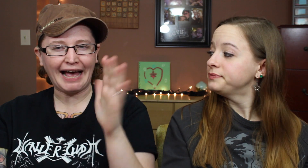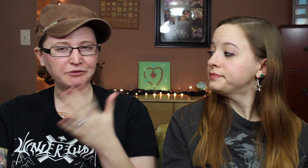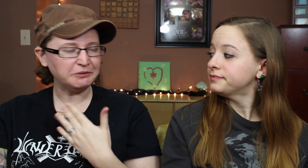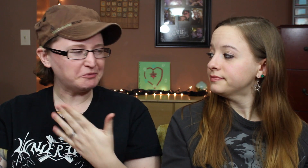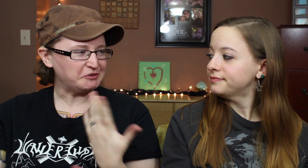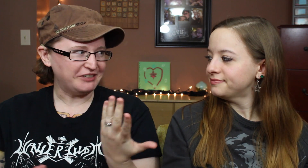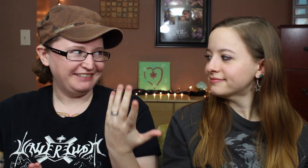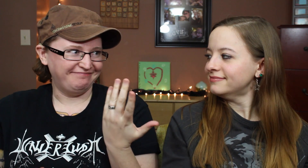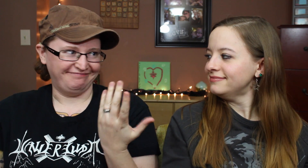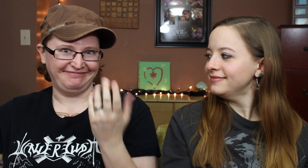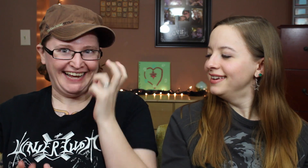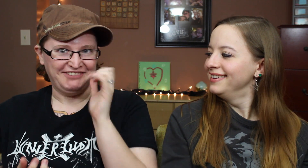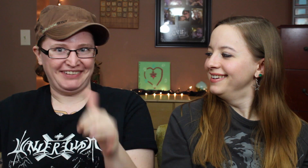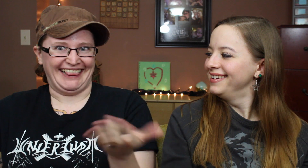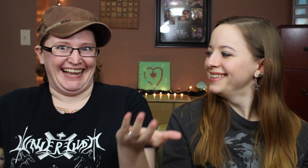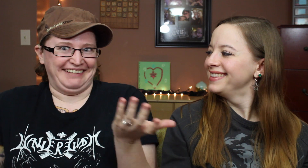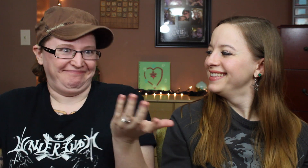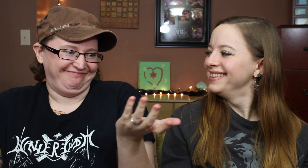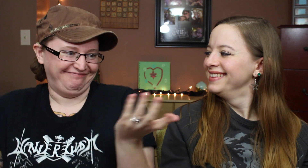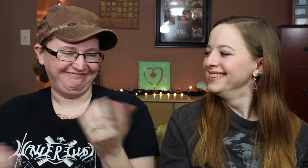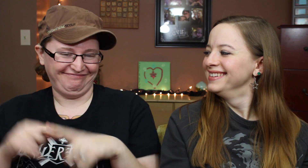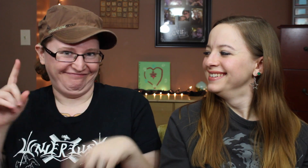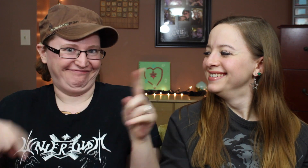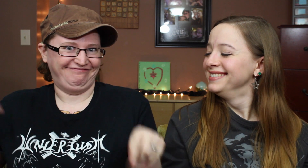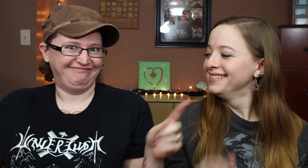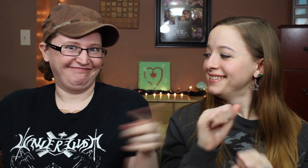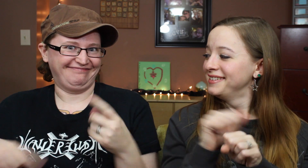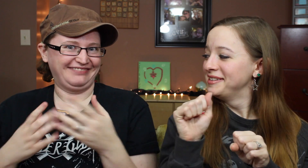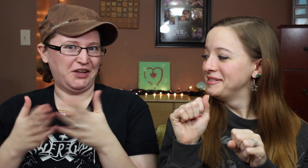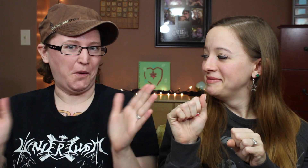some mountain music I guess I listen to that.